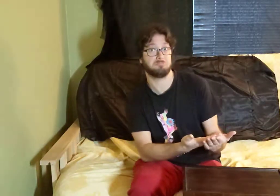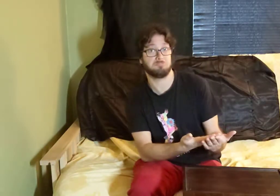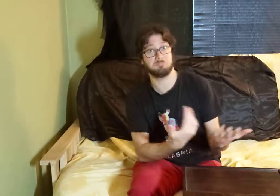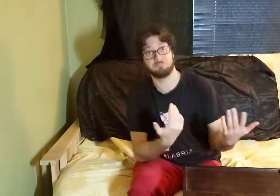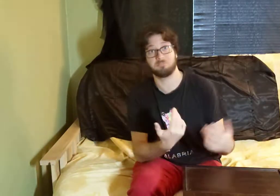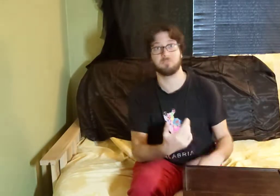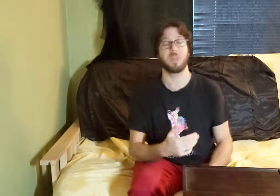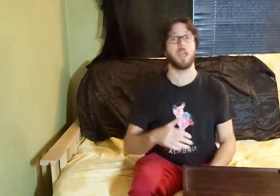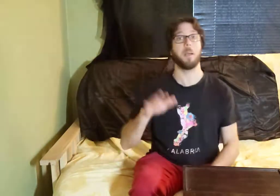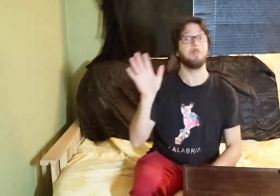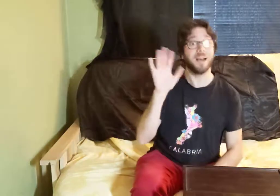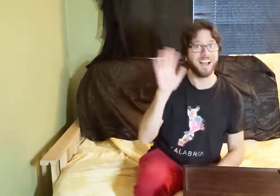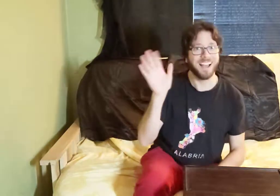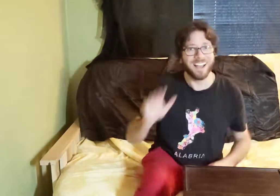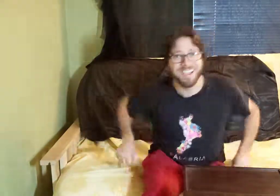BYE